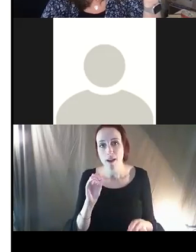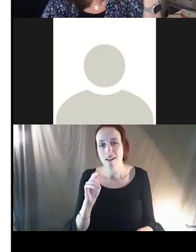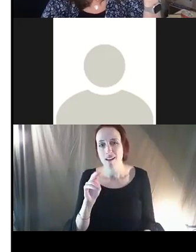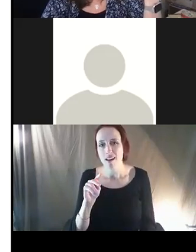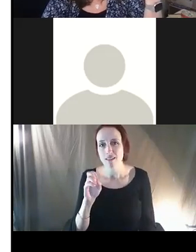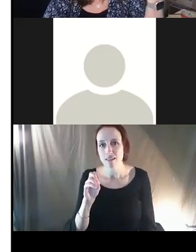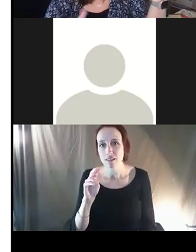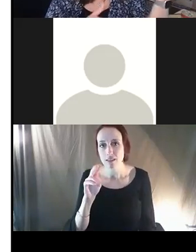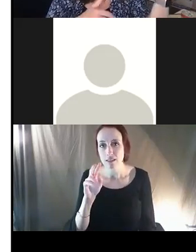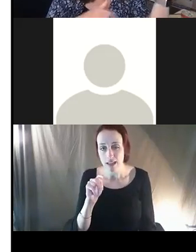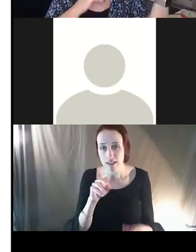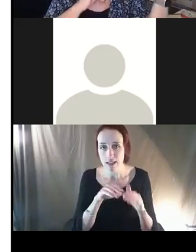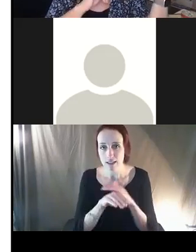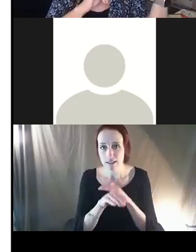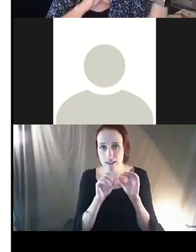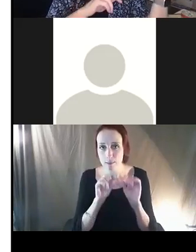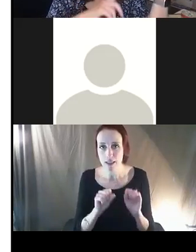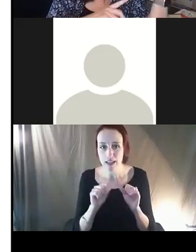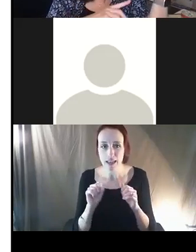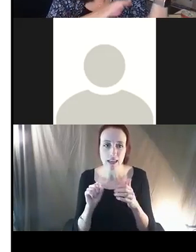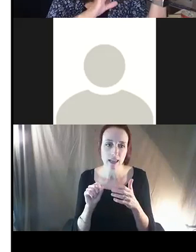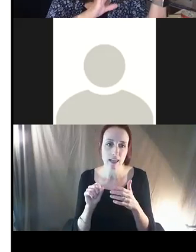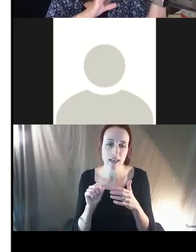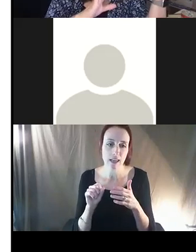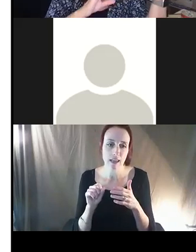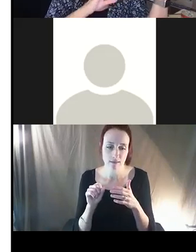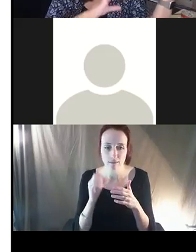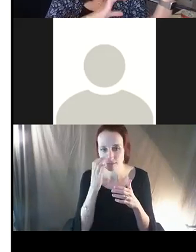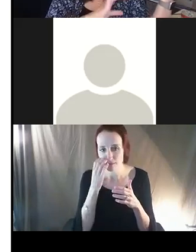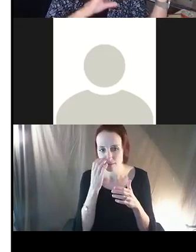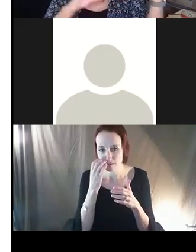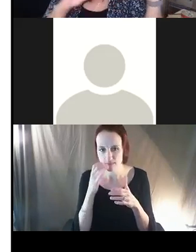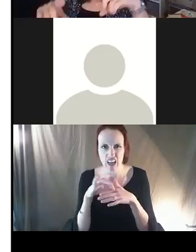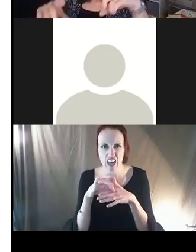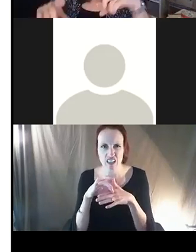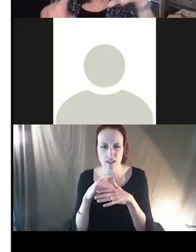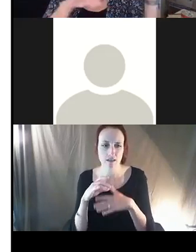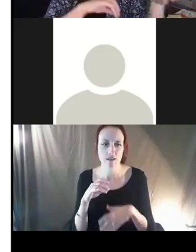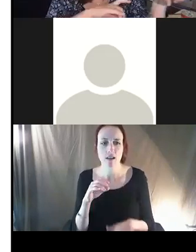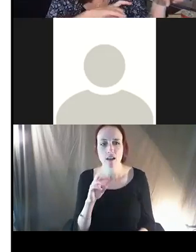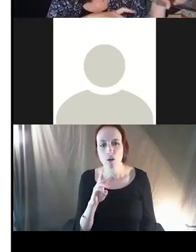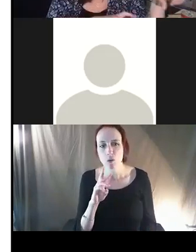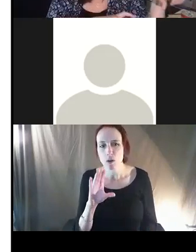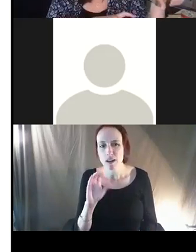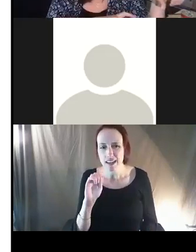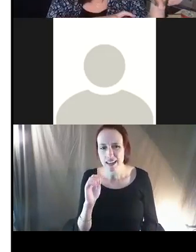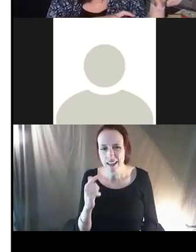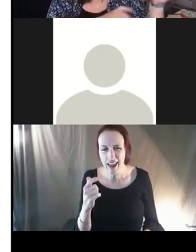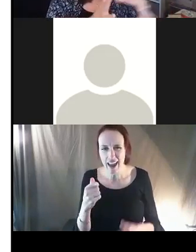Jennie, if you could type that into chat so WCAG is decoded in chat.